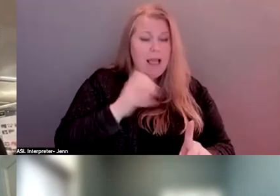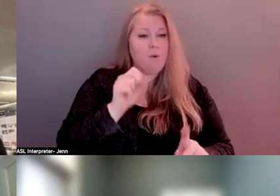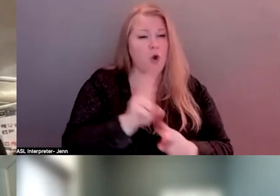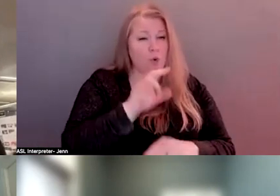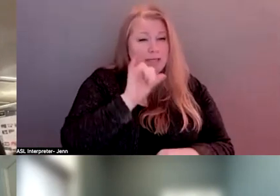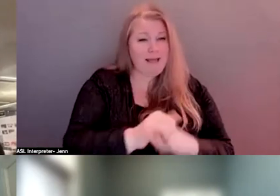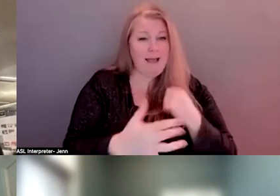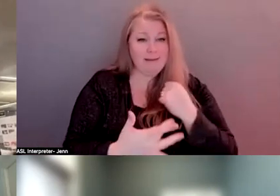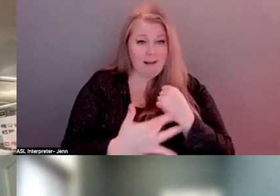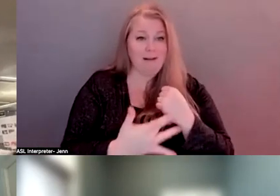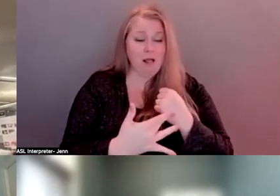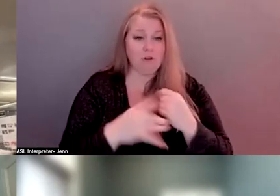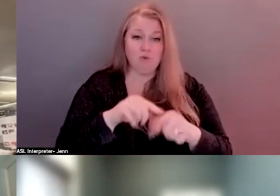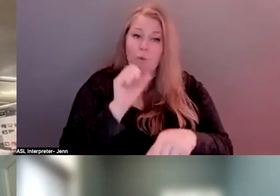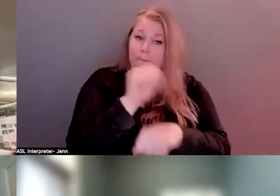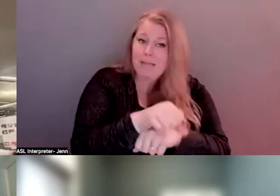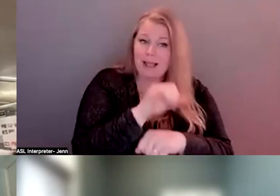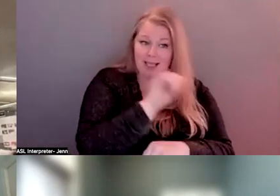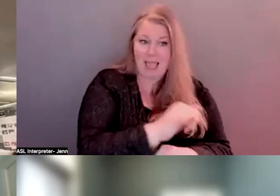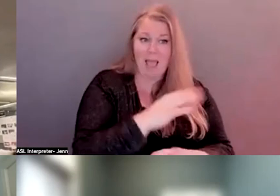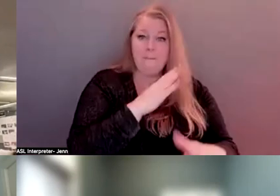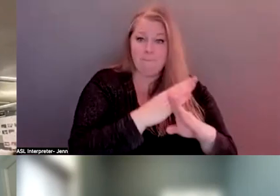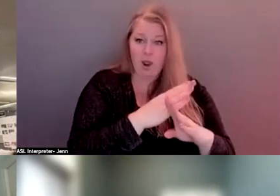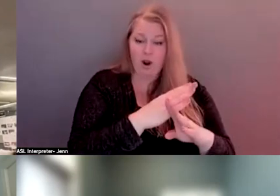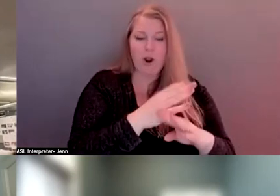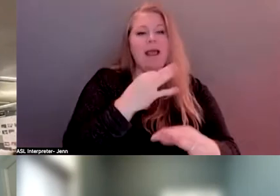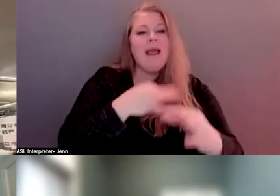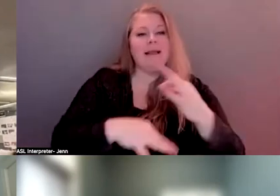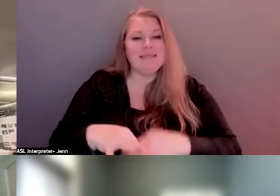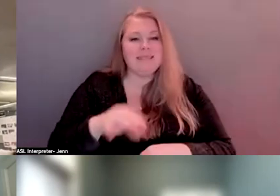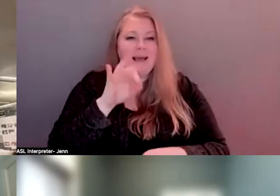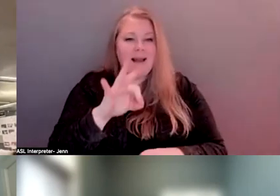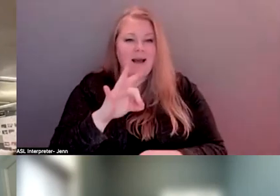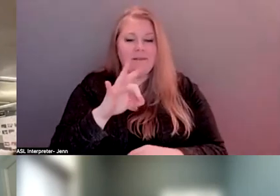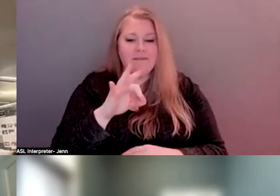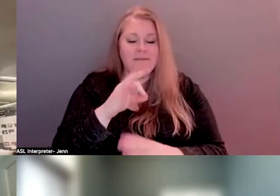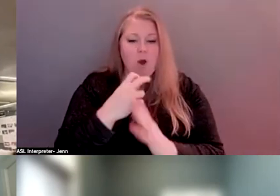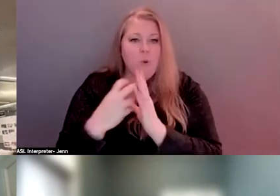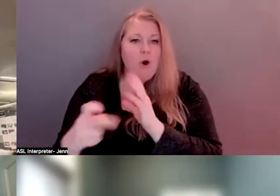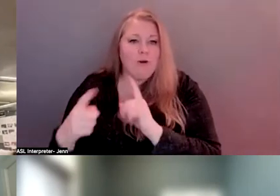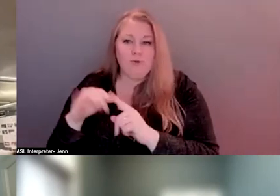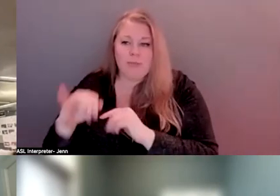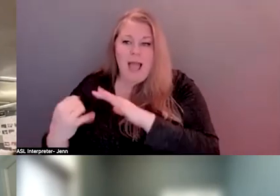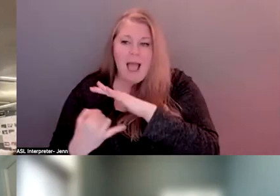to overcome those barriers rather than crawling into an isolated space that virtual reality